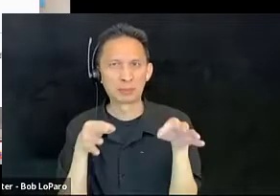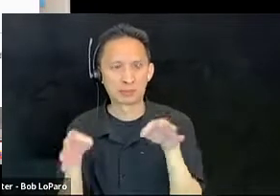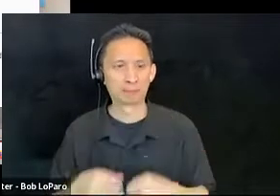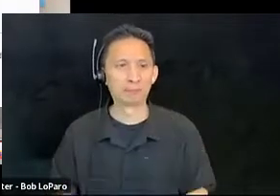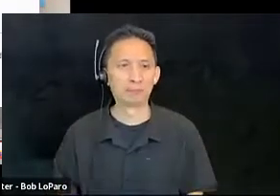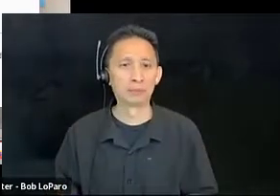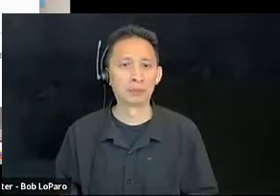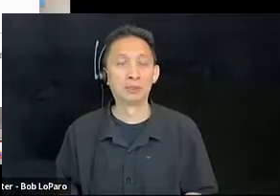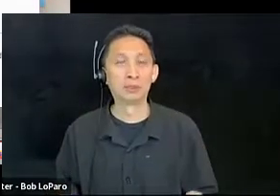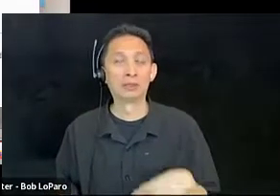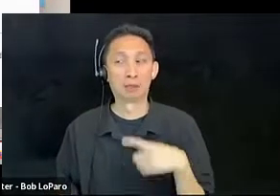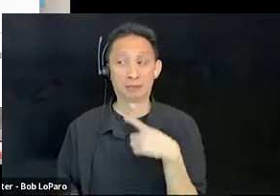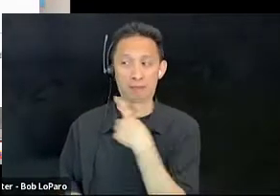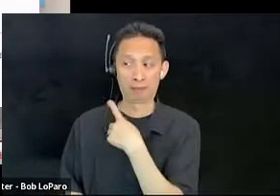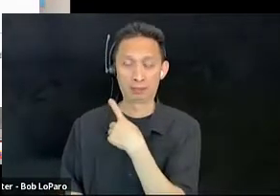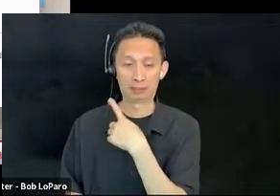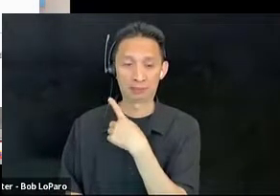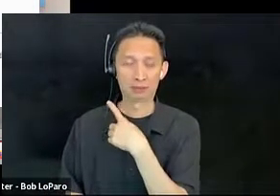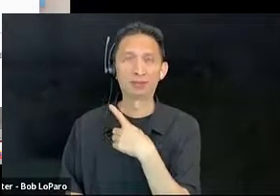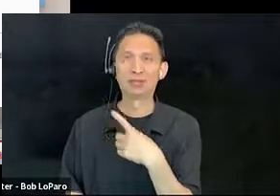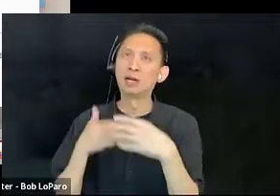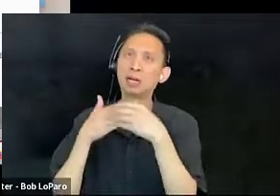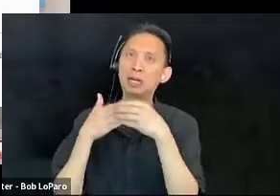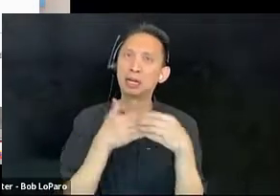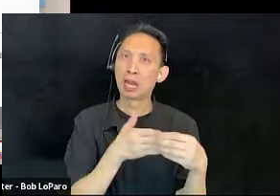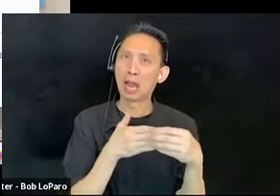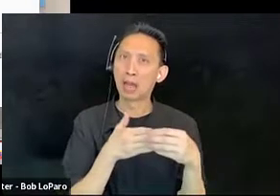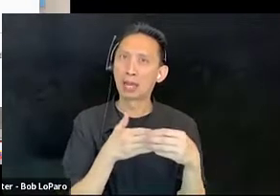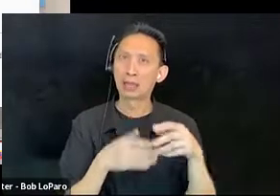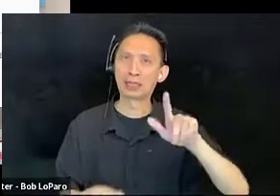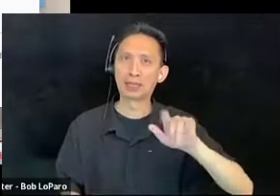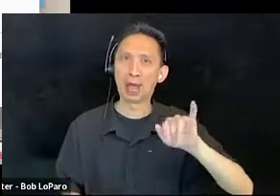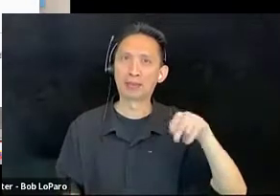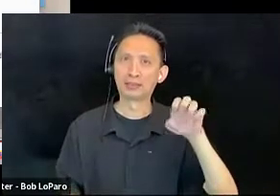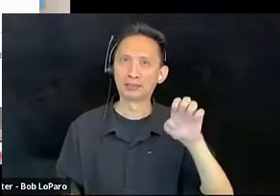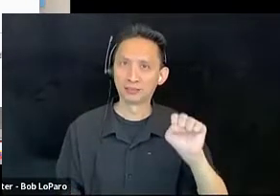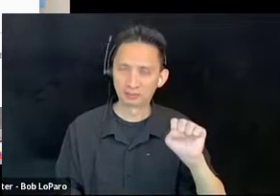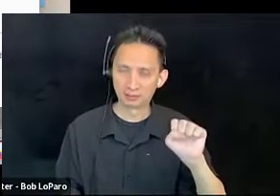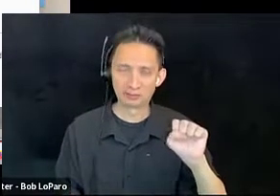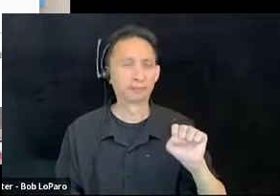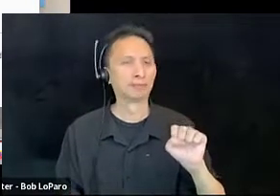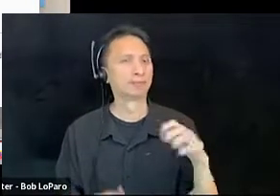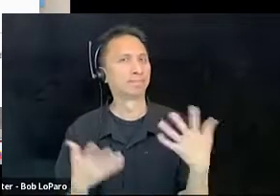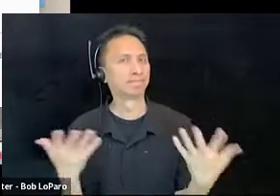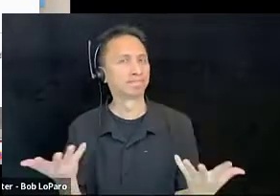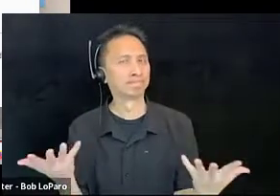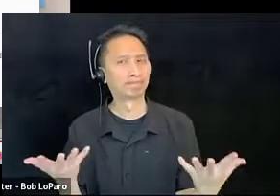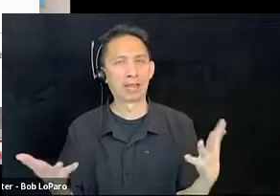and a way of figuring out what adaptations might be appropriate to your child.